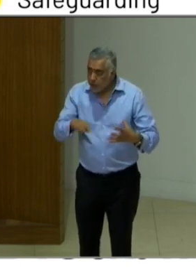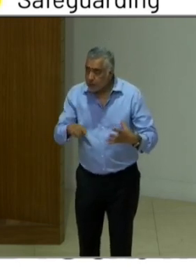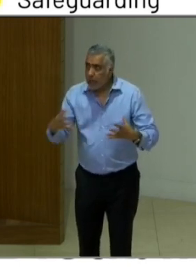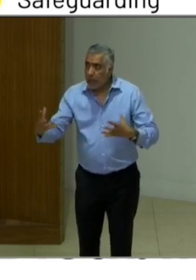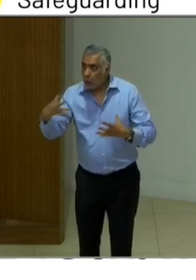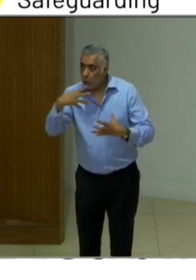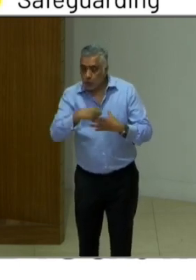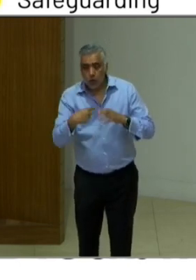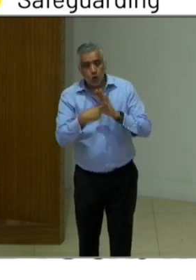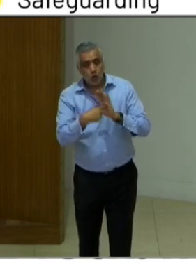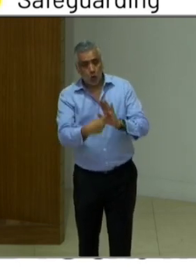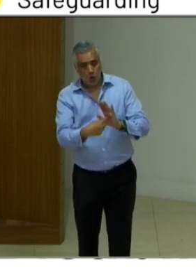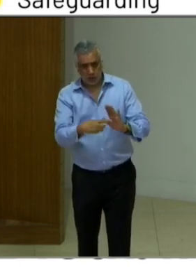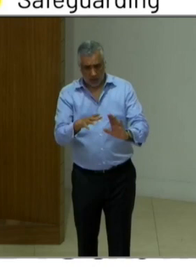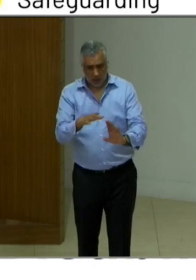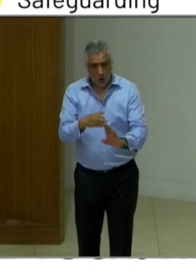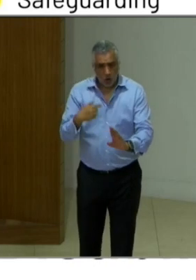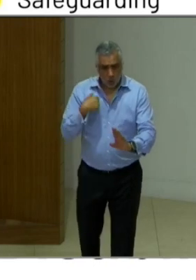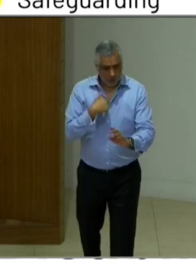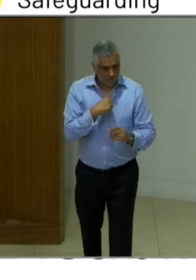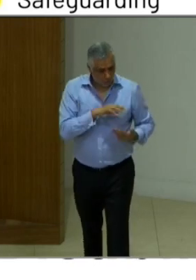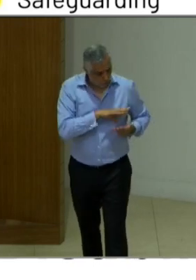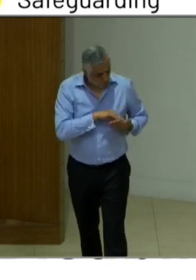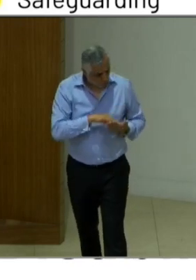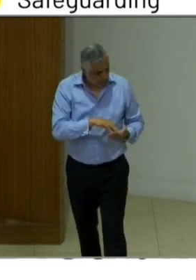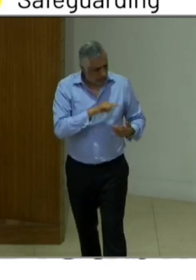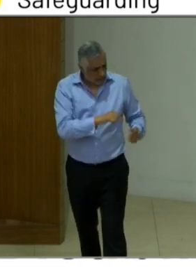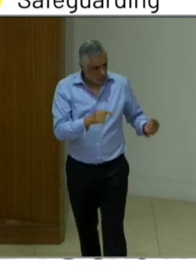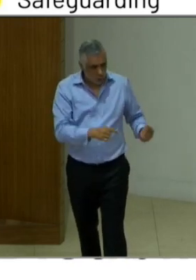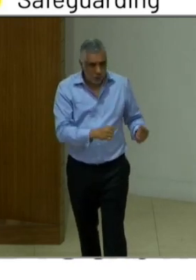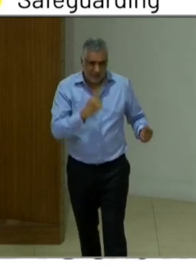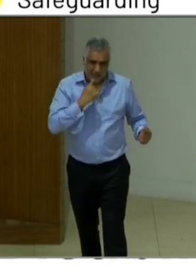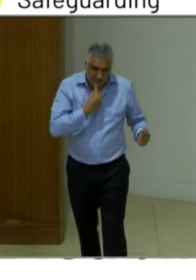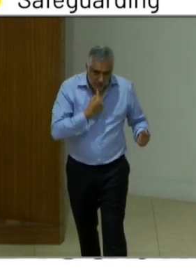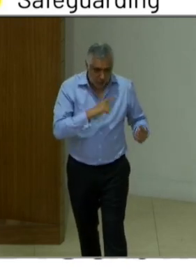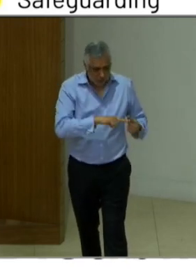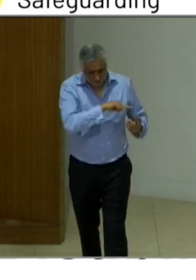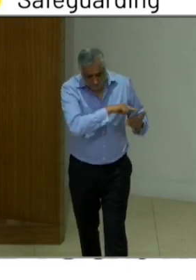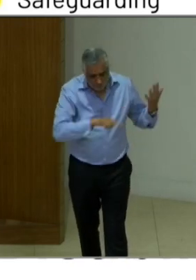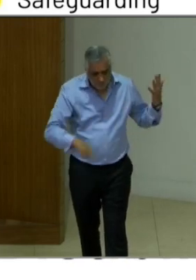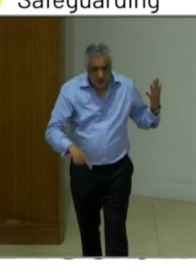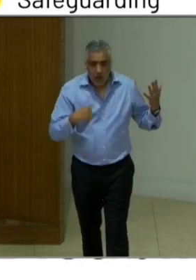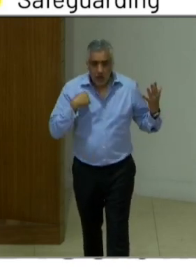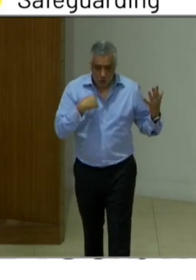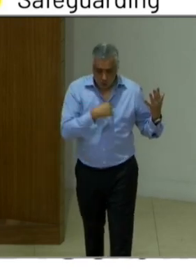extent to which we have learned that these kinds of wounds are serious to every victim. And that we as a a society are becoming more